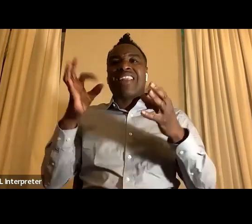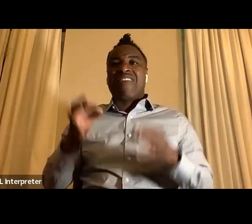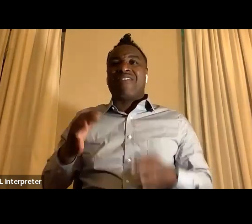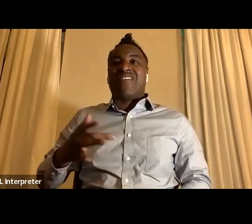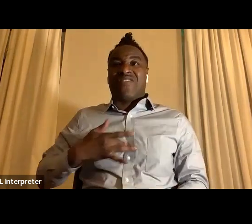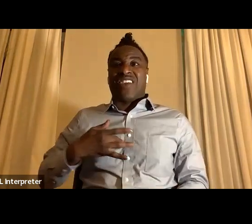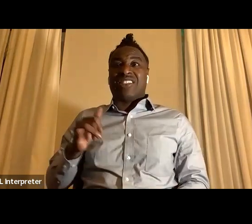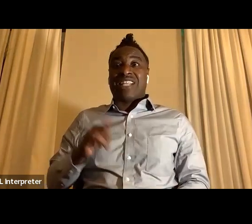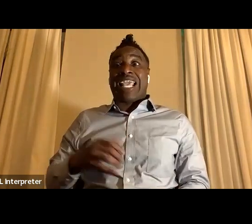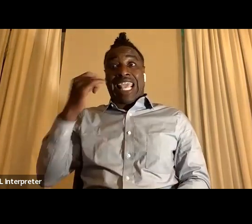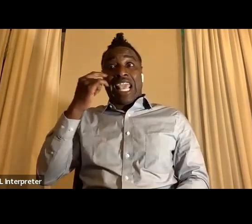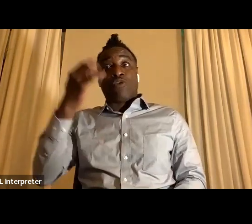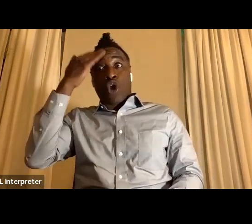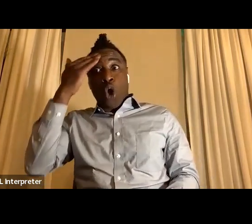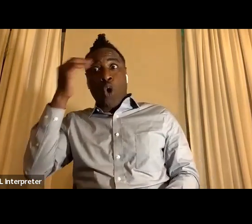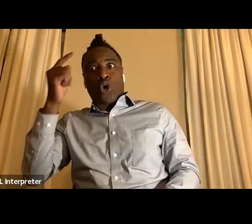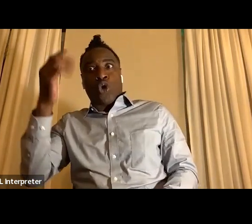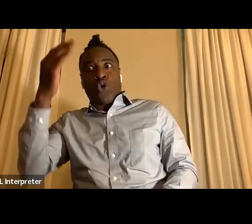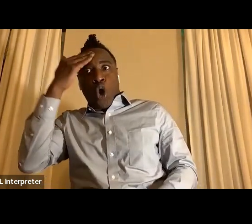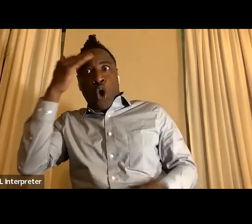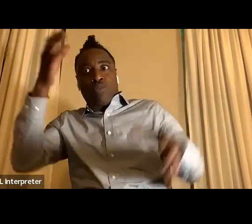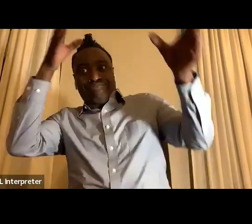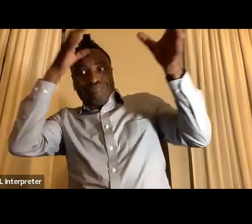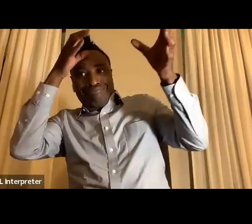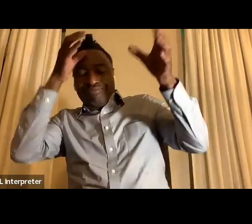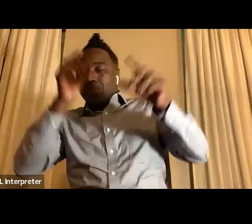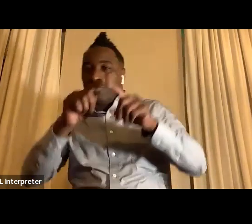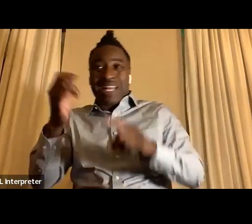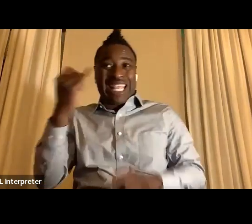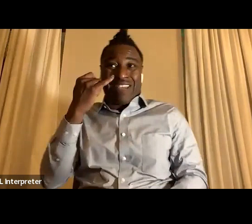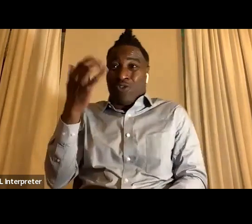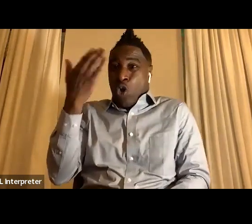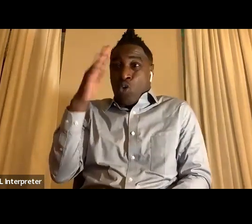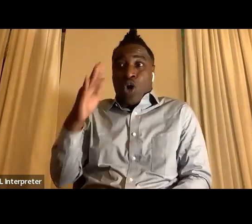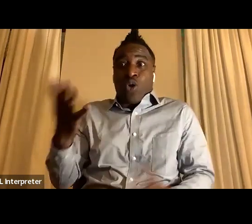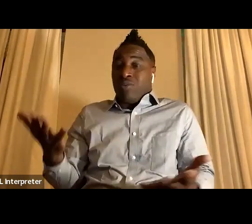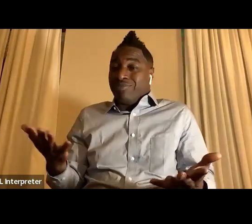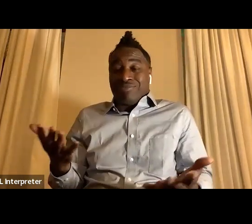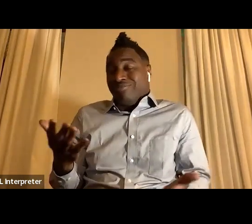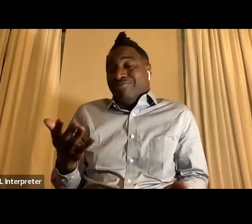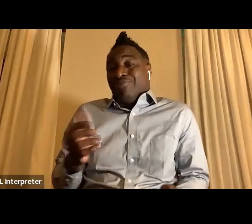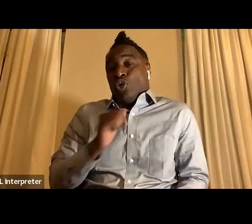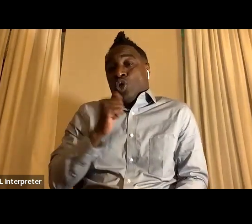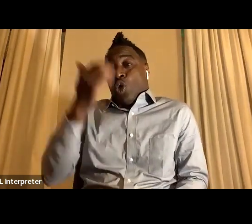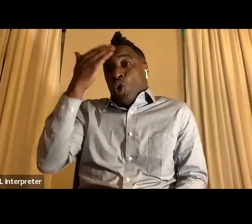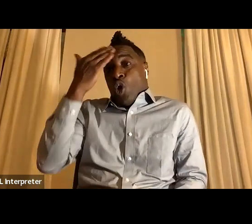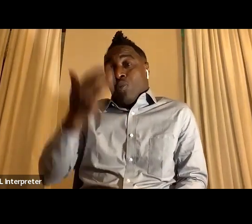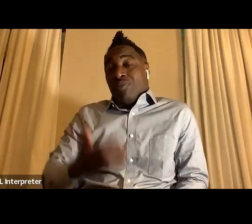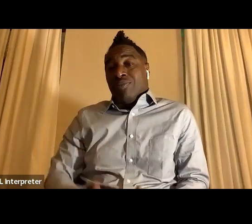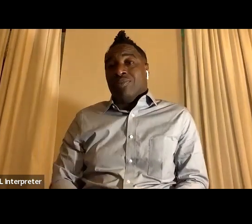especially for Baltimore artists and the art scene as a whole in our community, I feel like those of us who are really aware of it